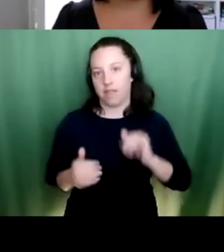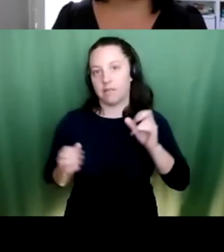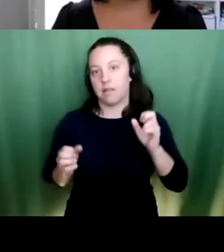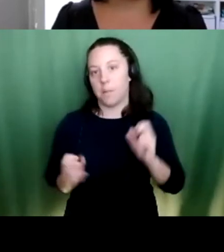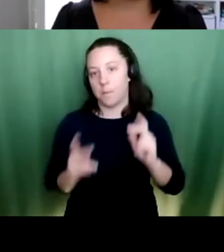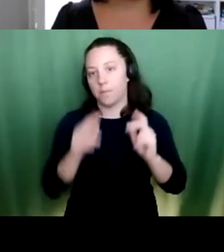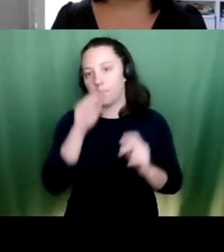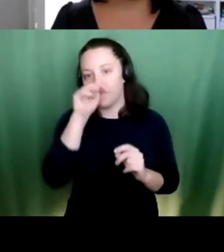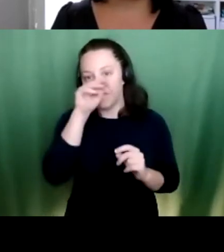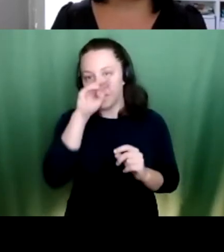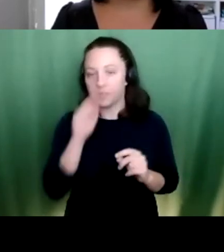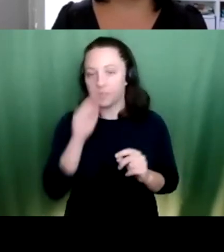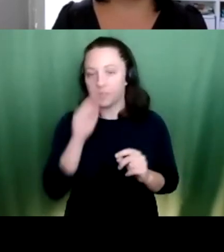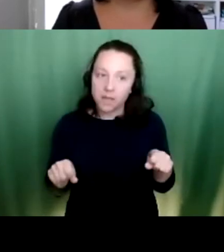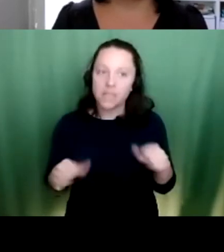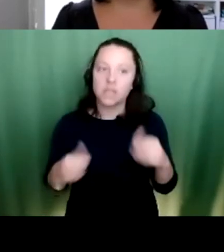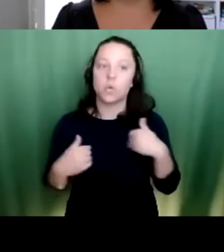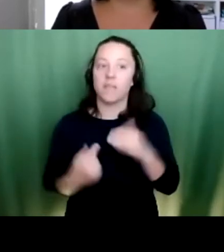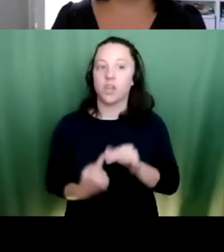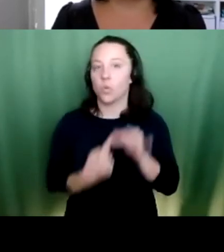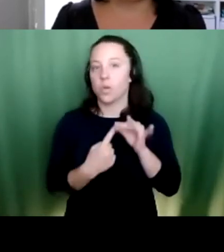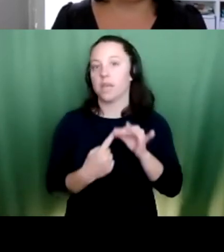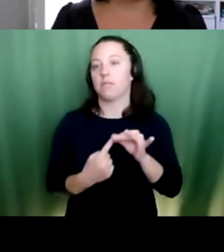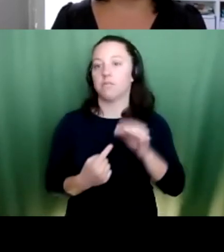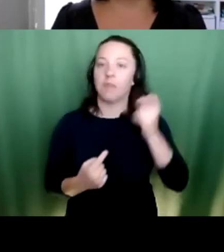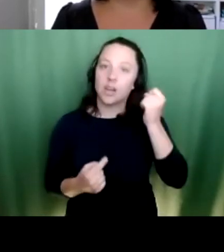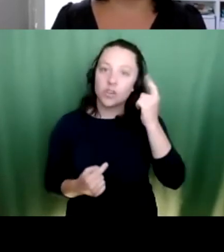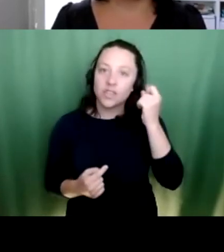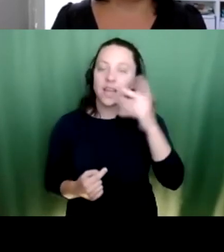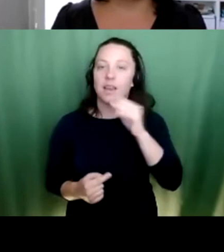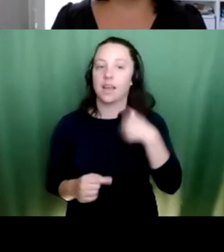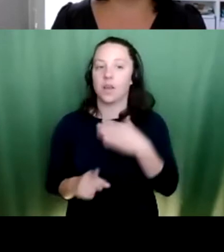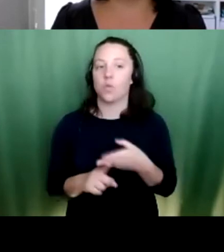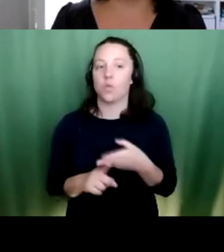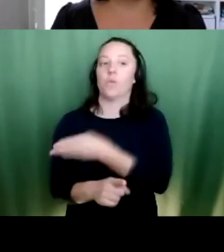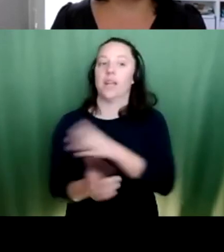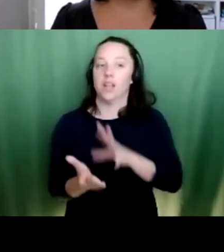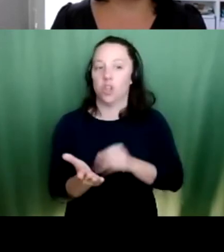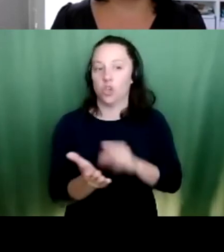to have a unique understanding and preparation before they come to the zoo.